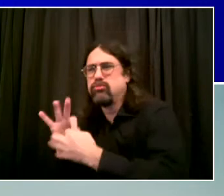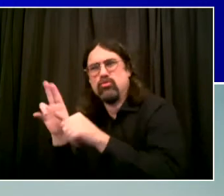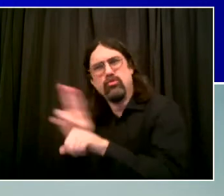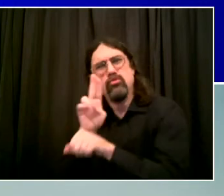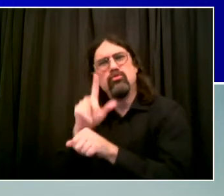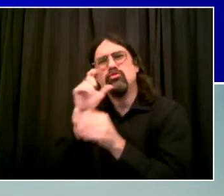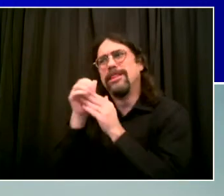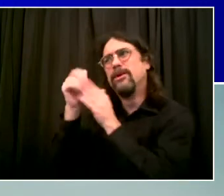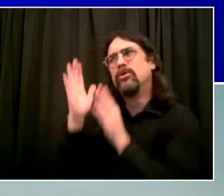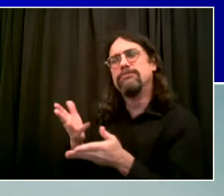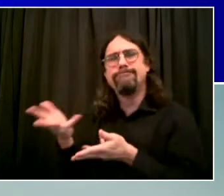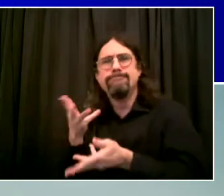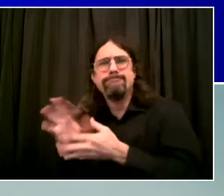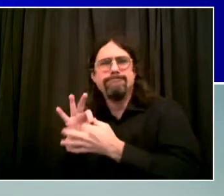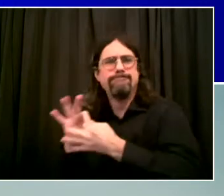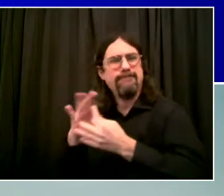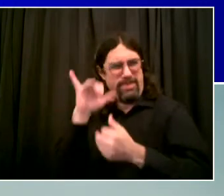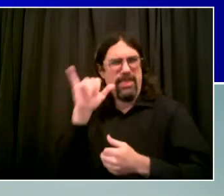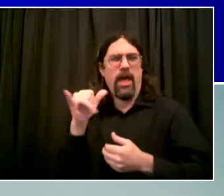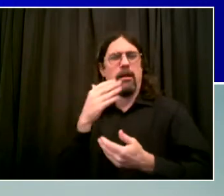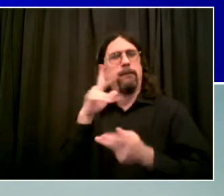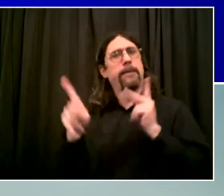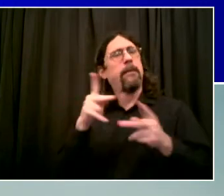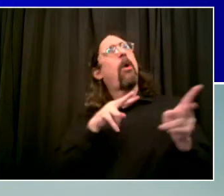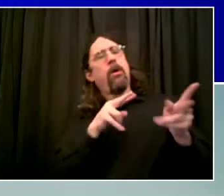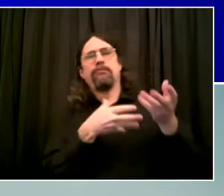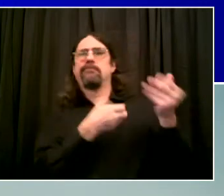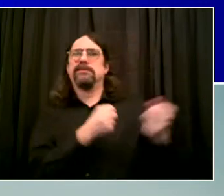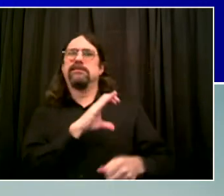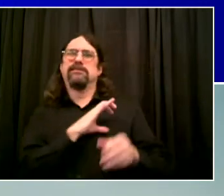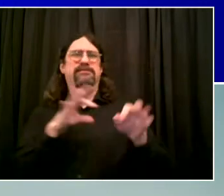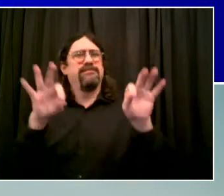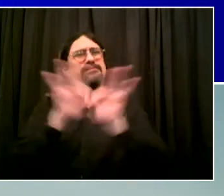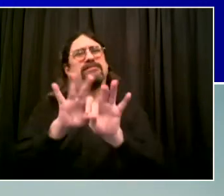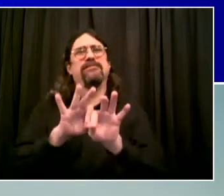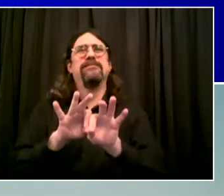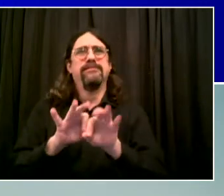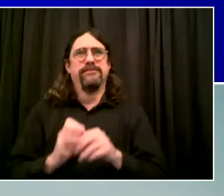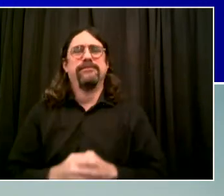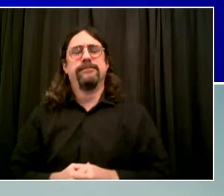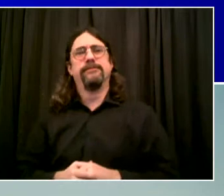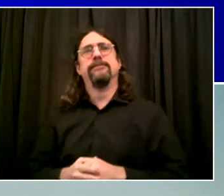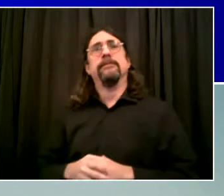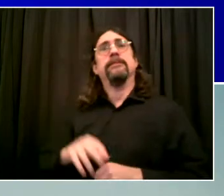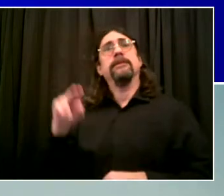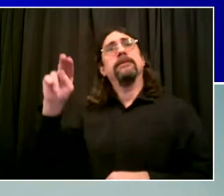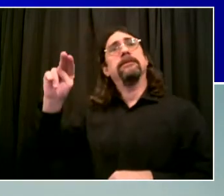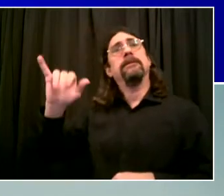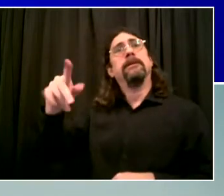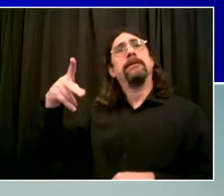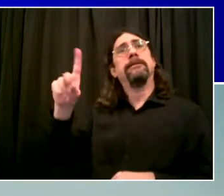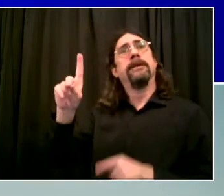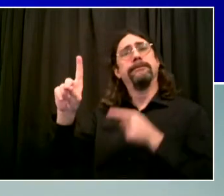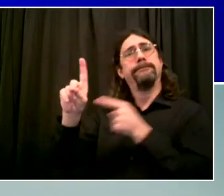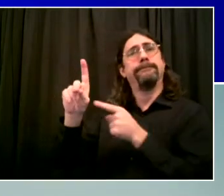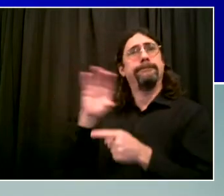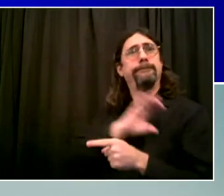WE E RAE GOING TO MAKE, I AM ANNOUNCING TODAY, CHANGE IN HOW WE SELECT THE MOST IMPORTANT FRONT-